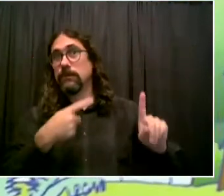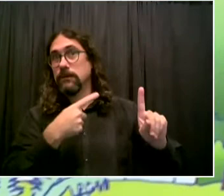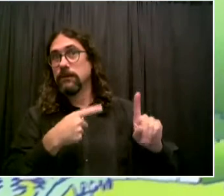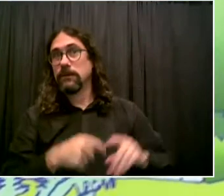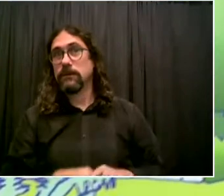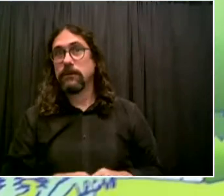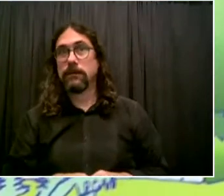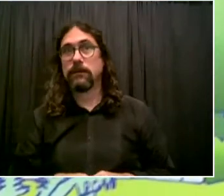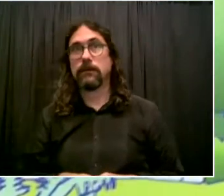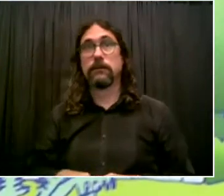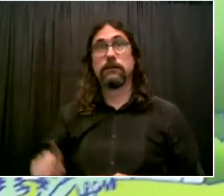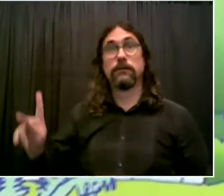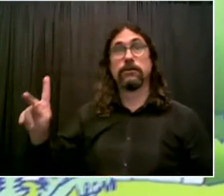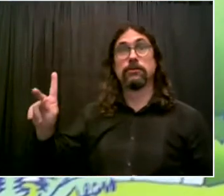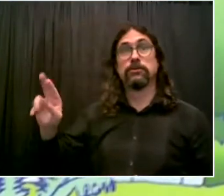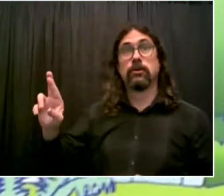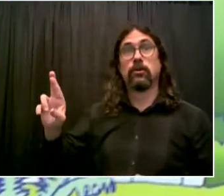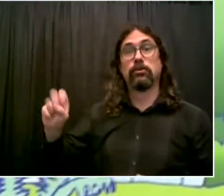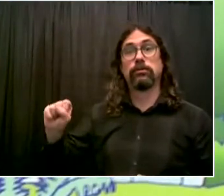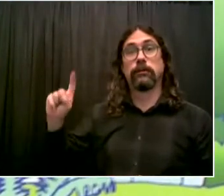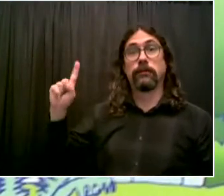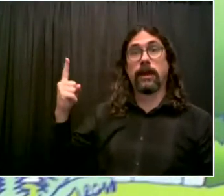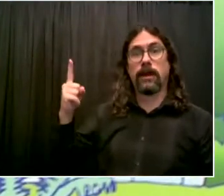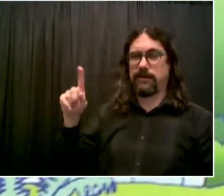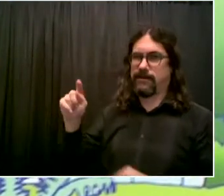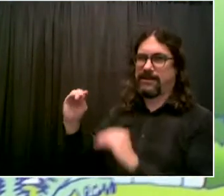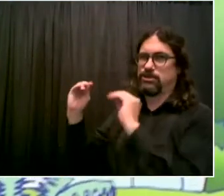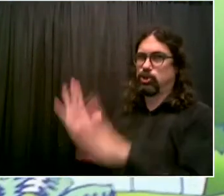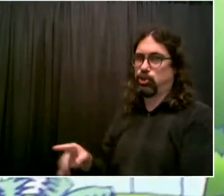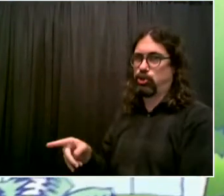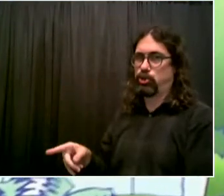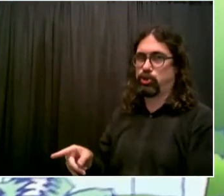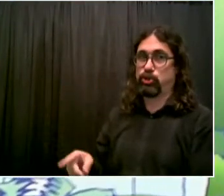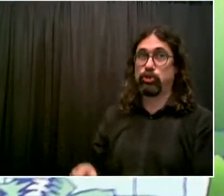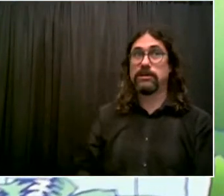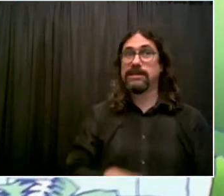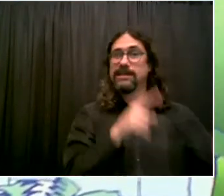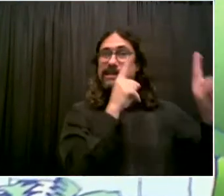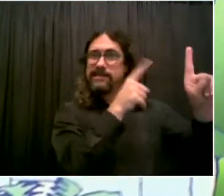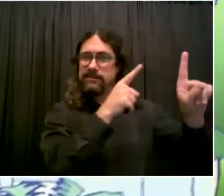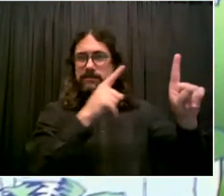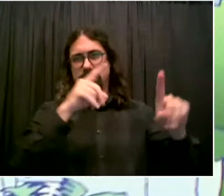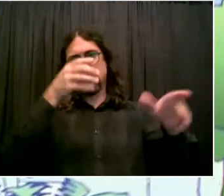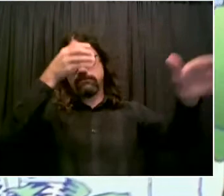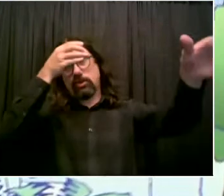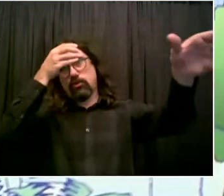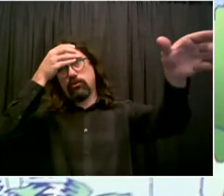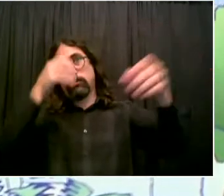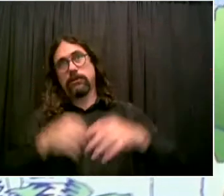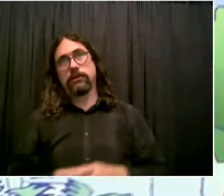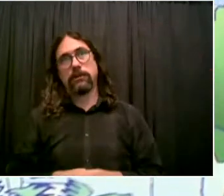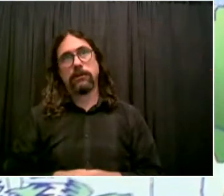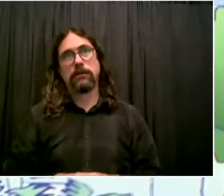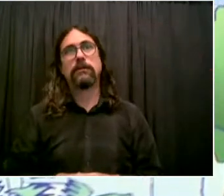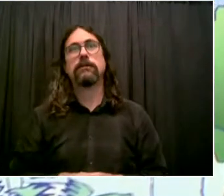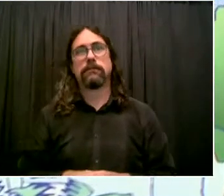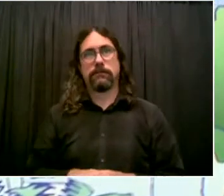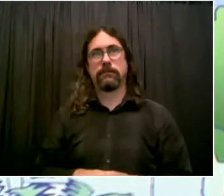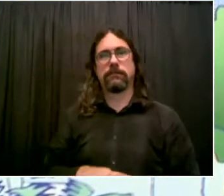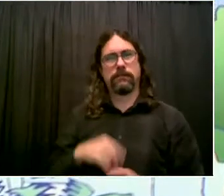BUT YOU'RE THE SCHOLAR.F@QÑ= BECAUSE YOU OBVIOUSLY CARE SO DEEPLY IN YOUR JUST